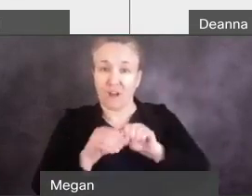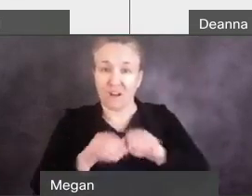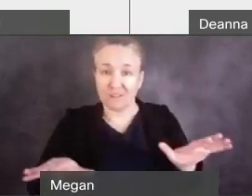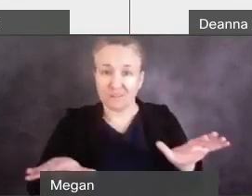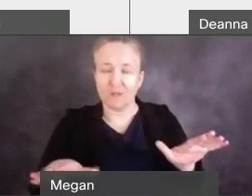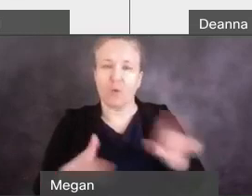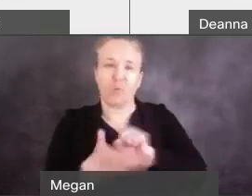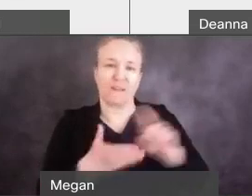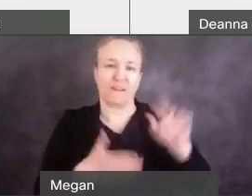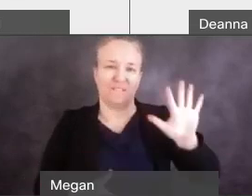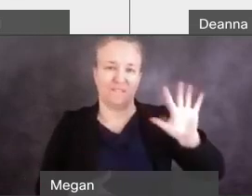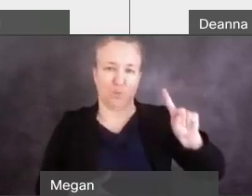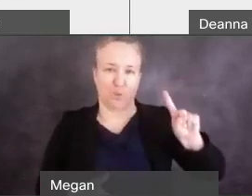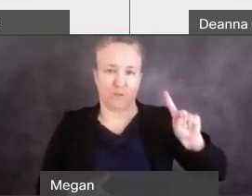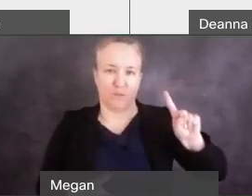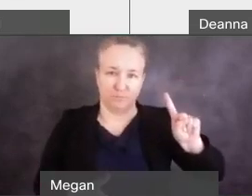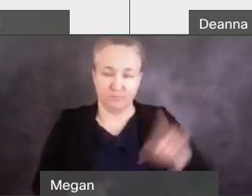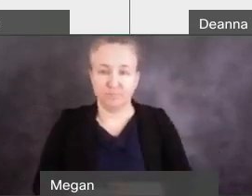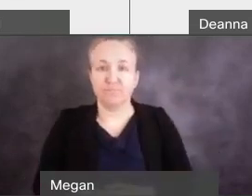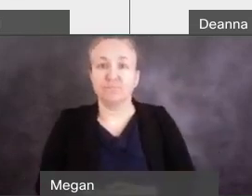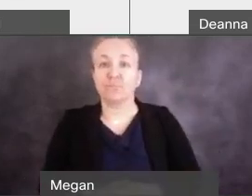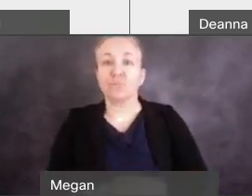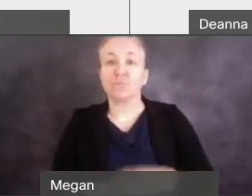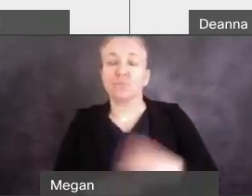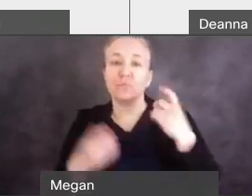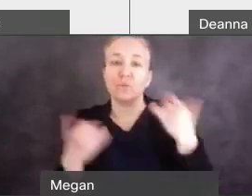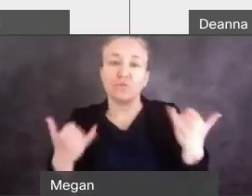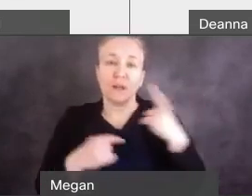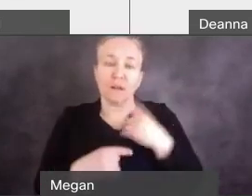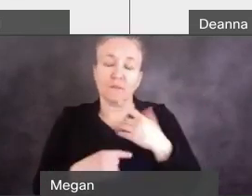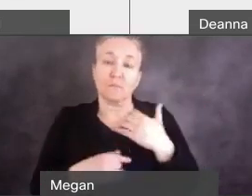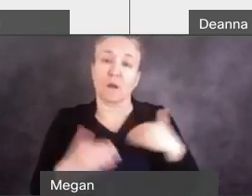in Montgomery County and today, I'm joined by my colleague, Commissioner Ken